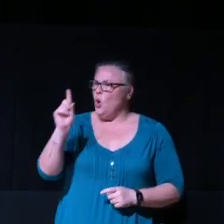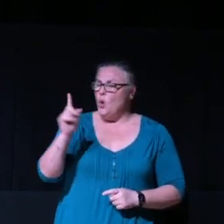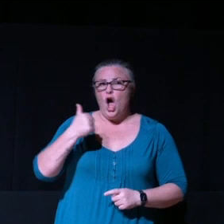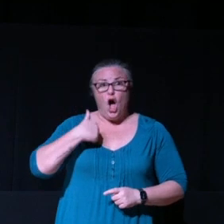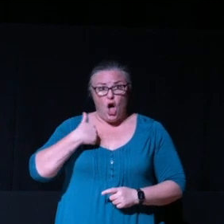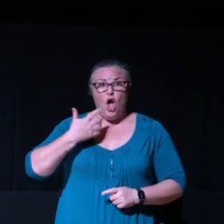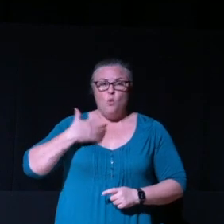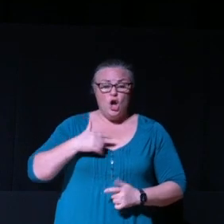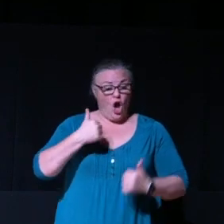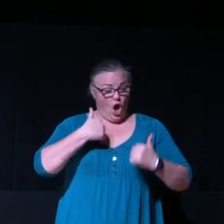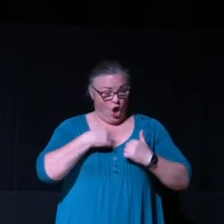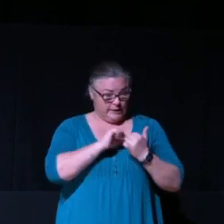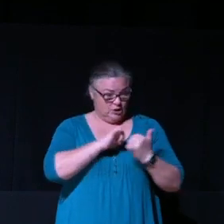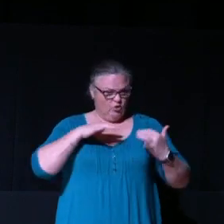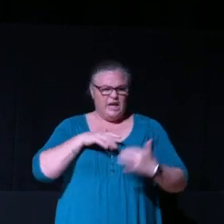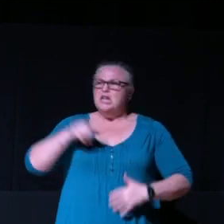And he wrote that those who deeply